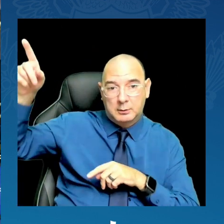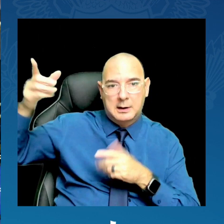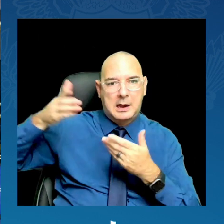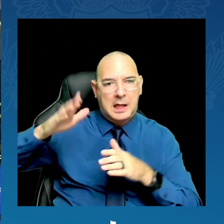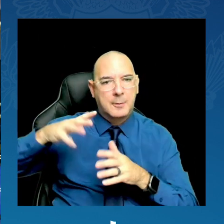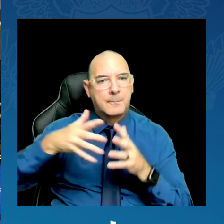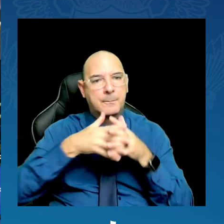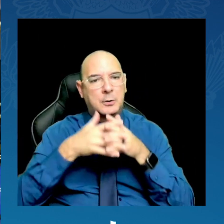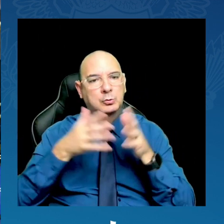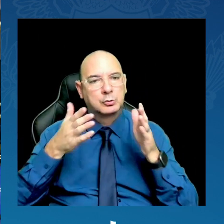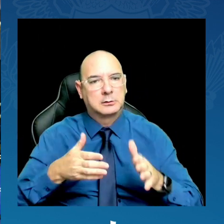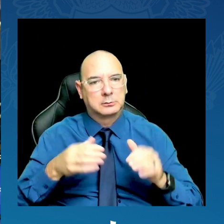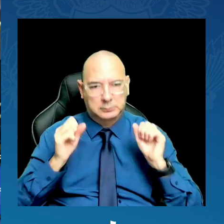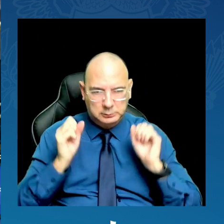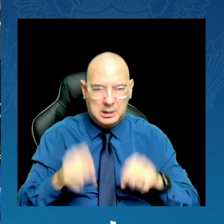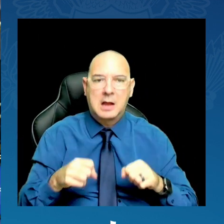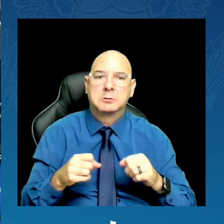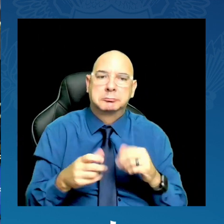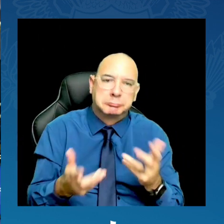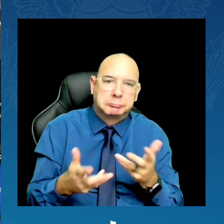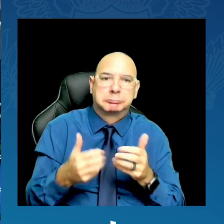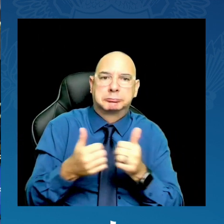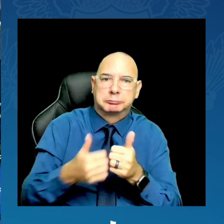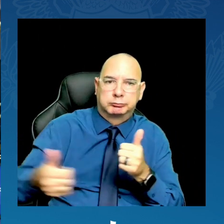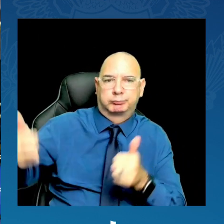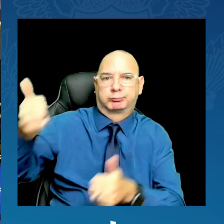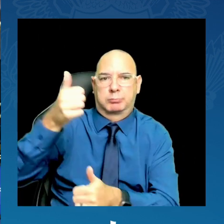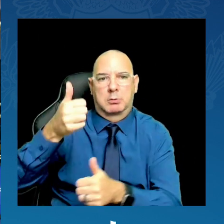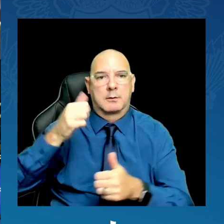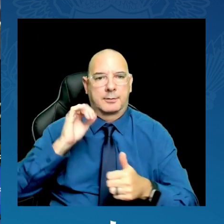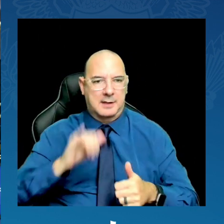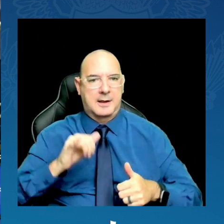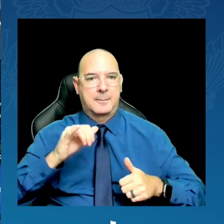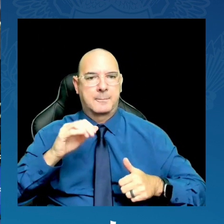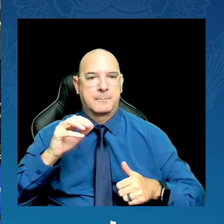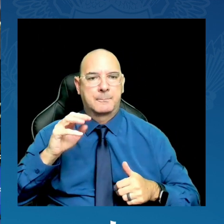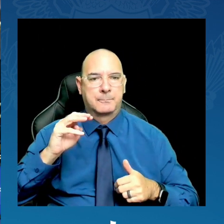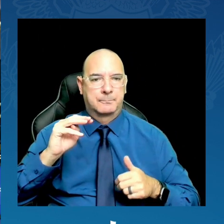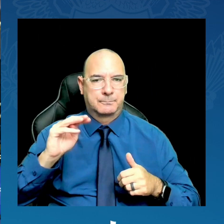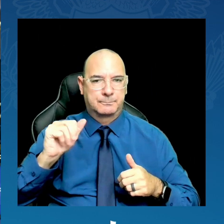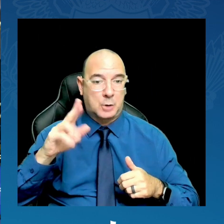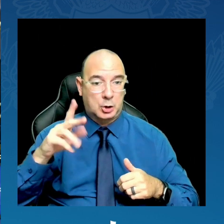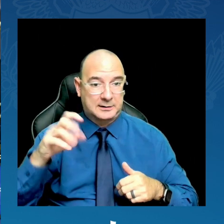a field that had moved almost entirely overseas prior to the introduction of NASA's COTS initiative.